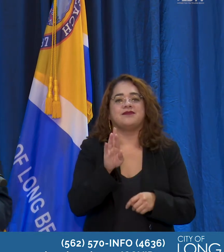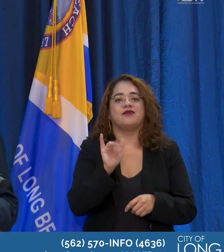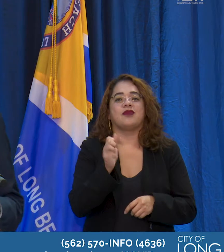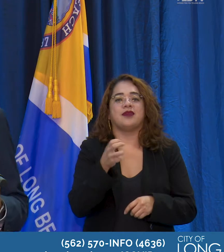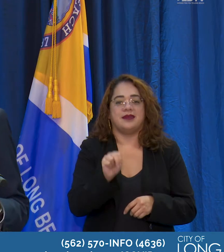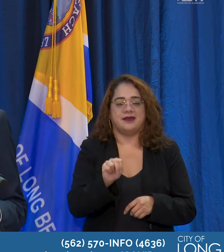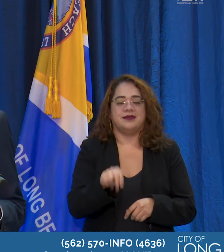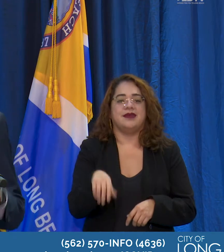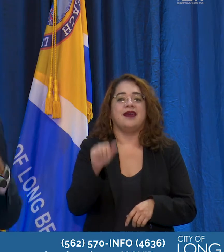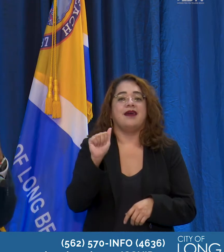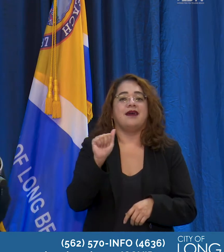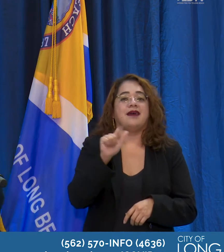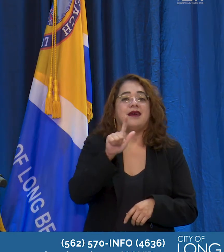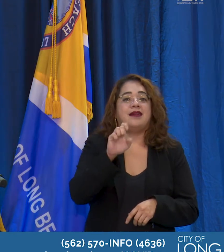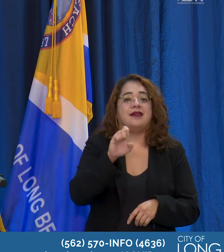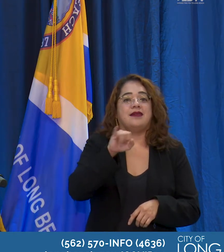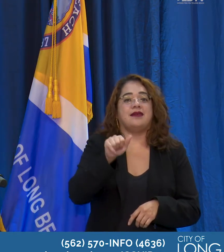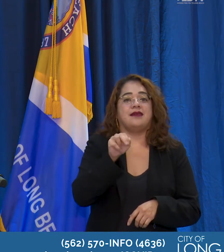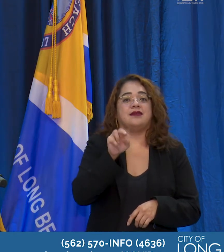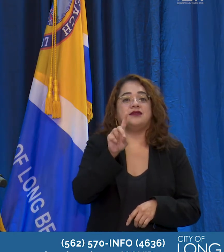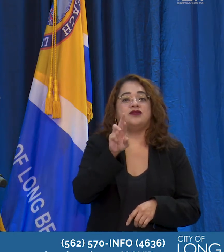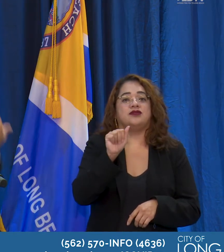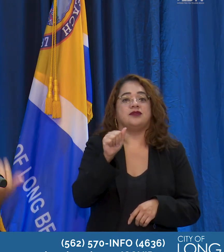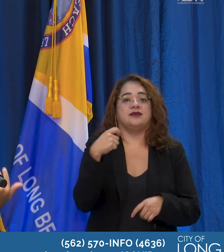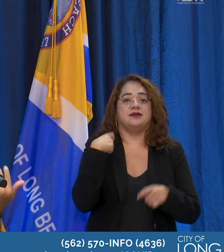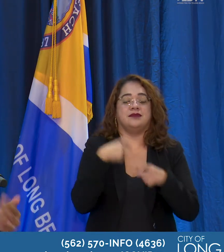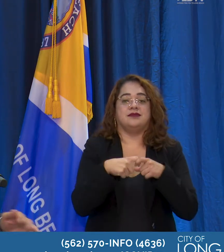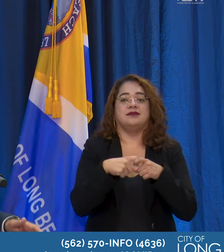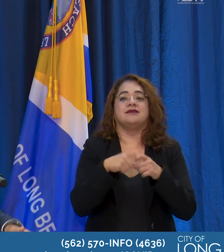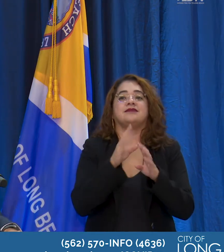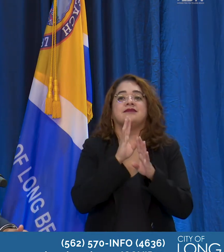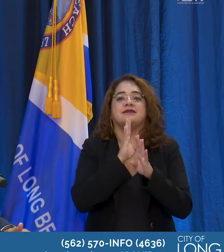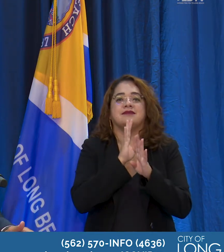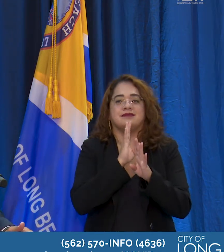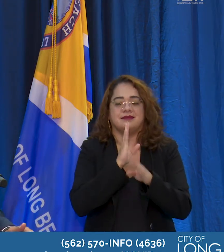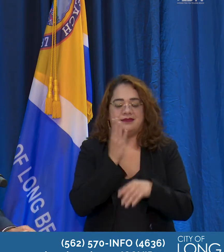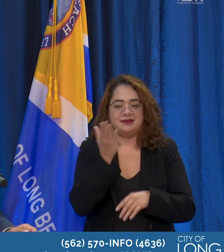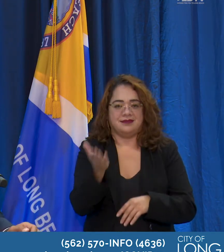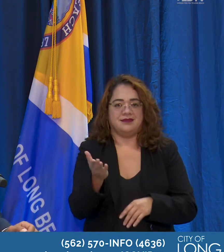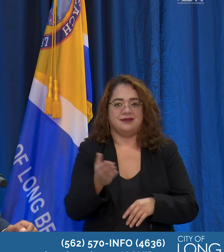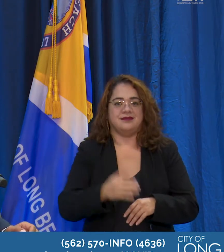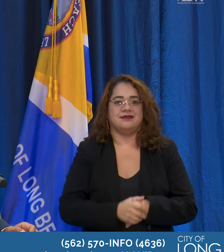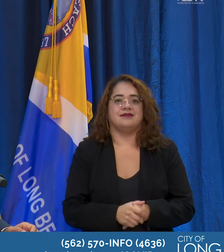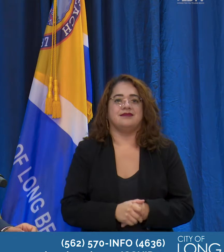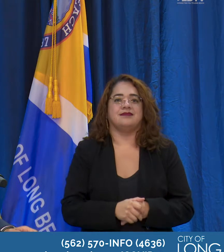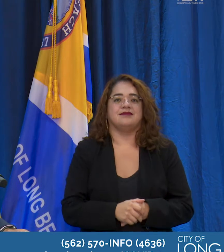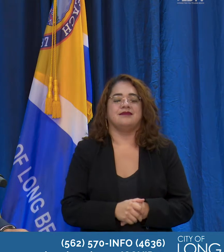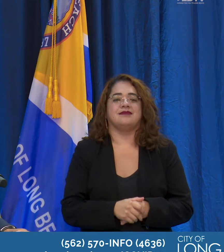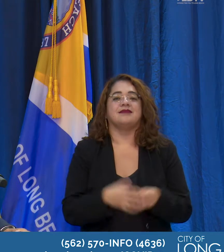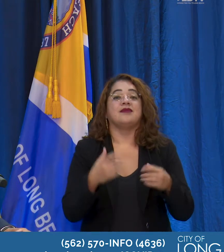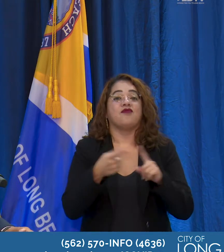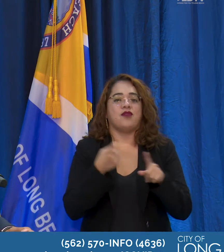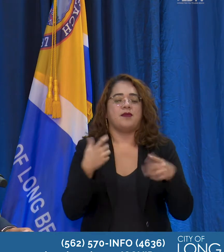going to be doing our, SL translations Paola and Spanish will be done by our health department Alejandra. After